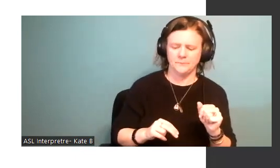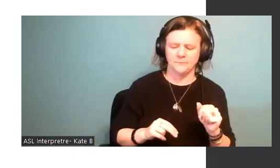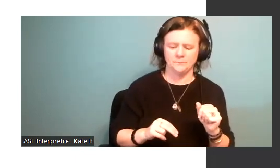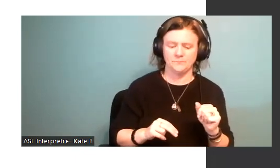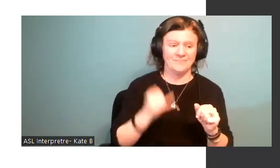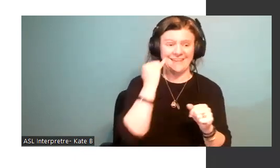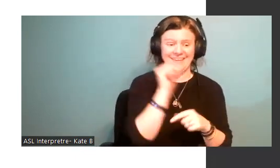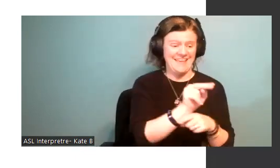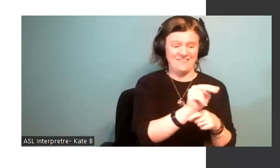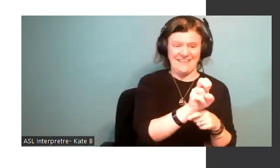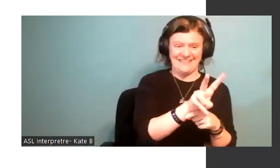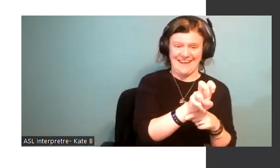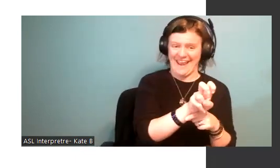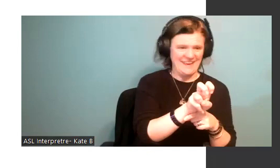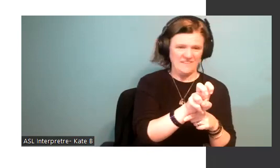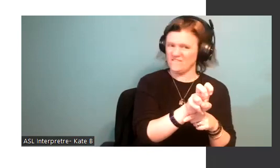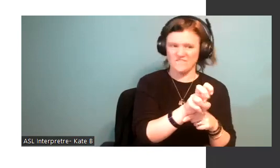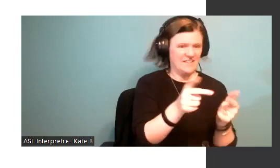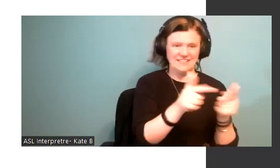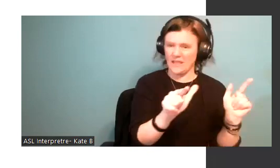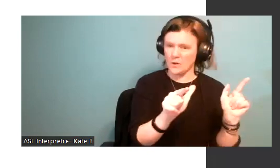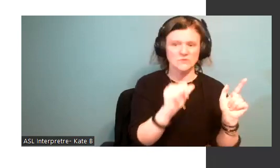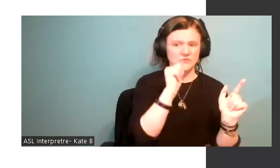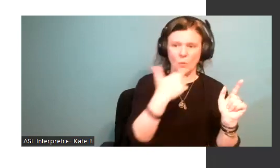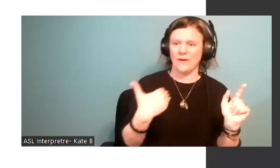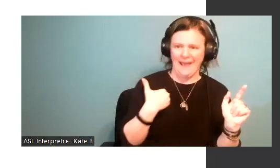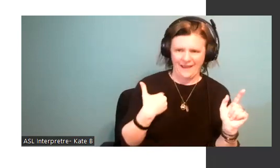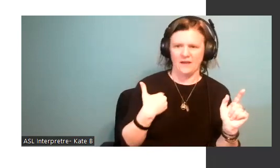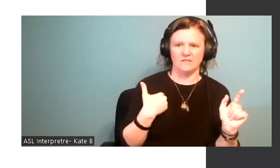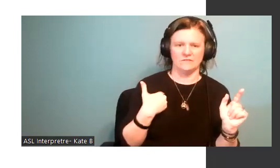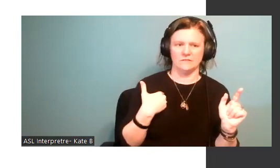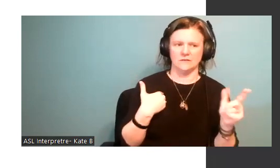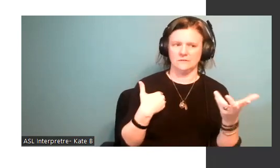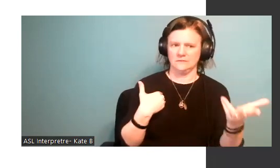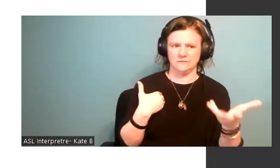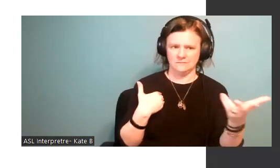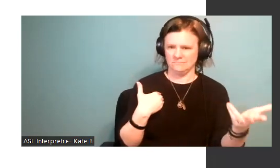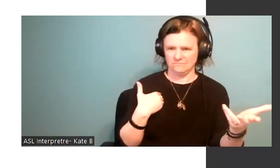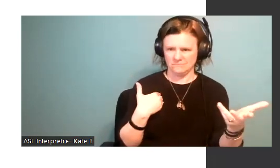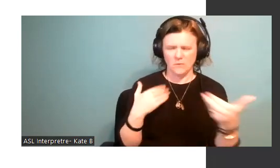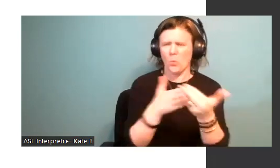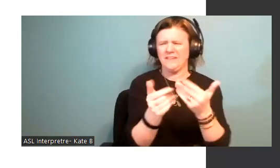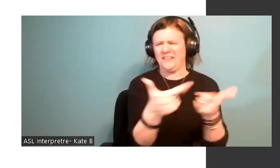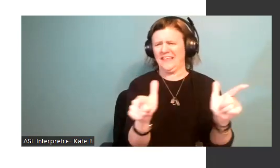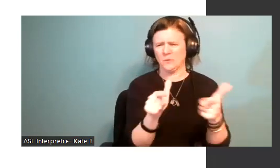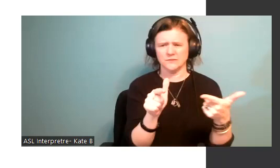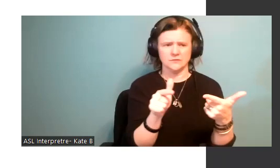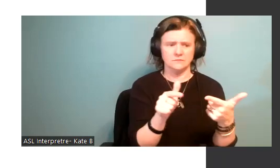the best time to use ARIA then? >> Karl Belanger: